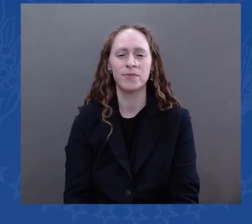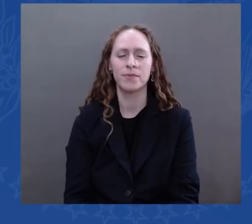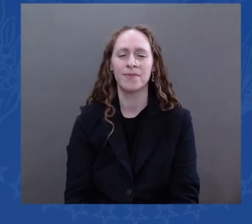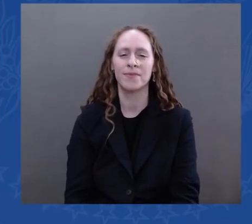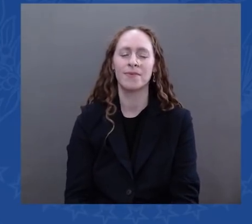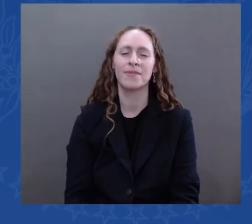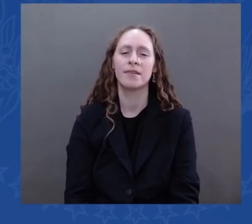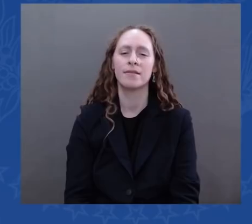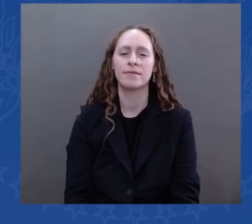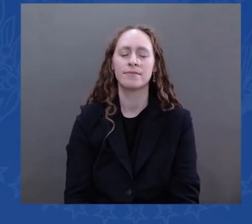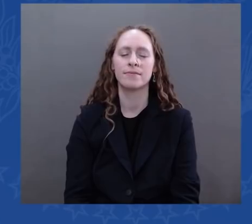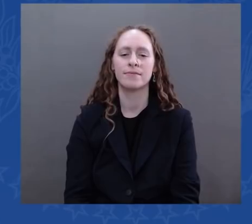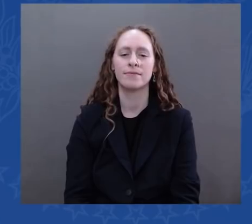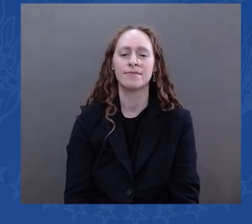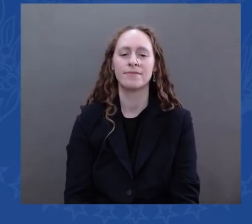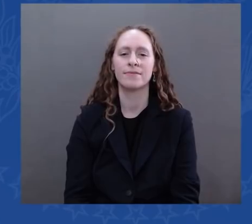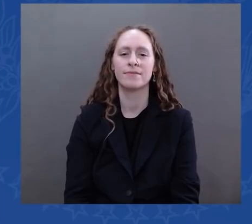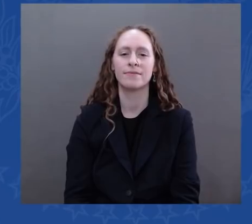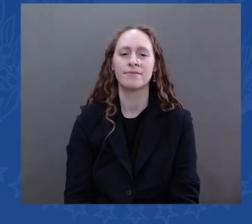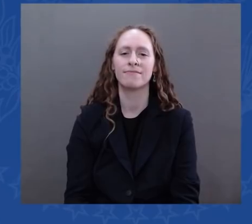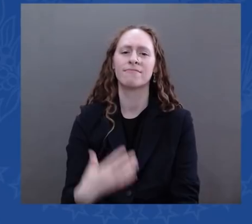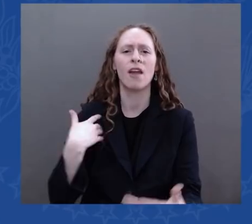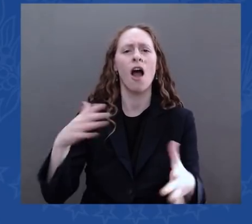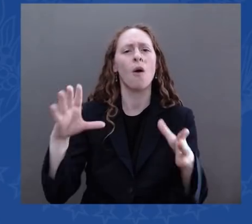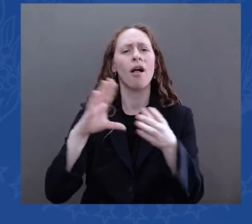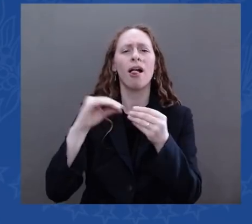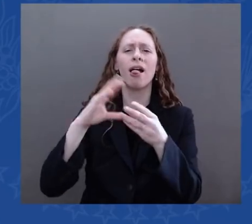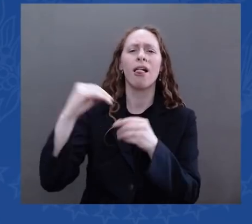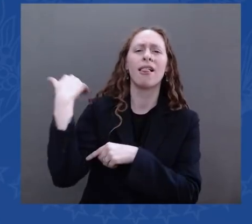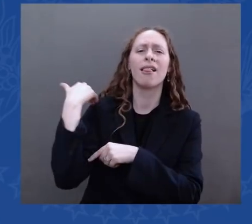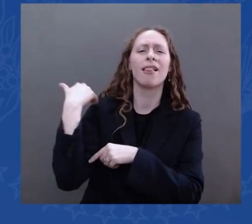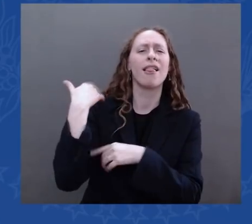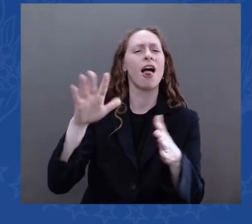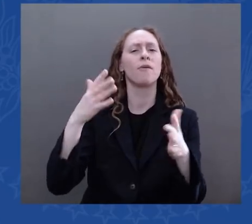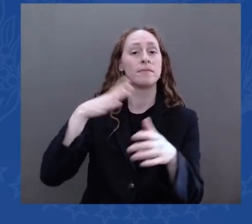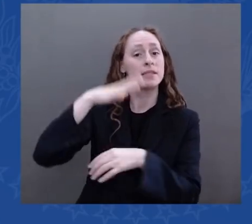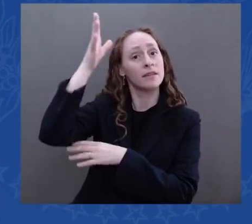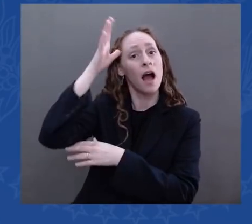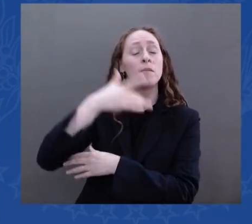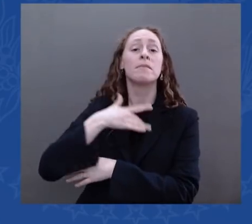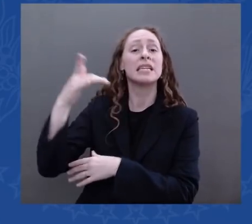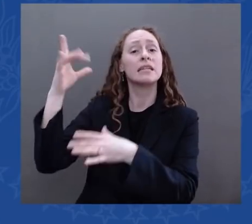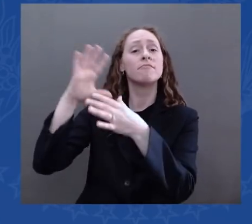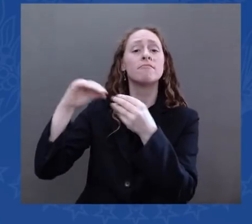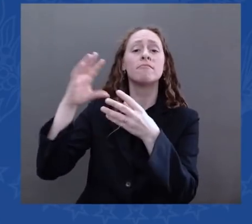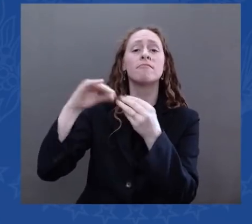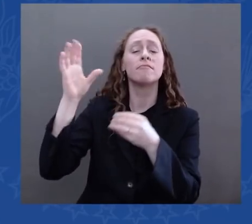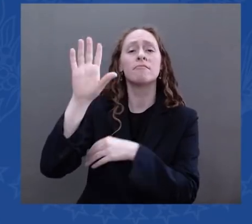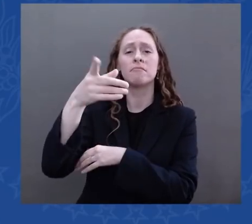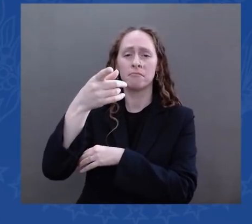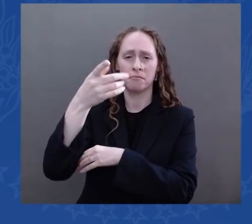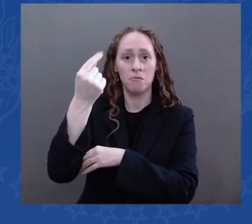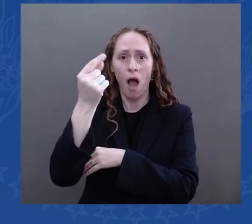He said, "Don't tell me what you value. Show me your budget, and I'll tell you what you value." "Don't tell me what you value.